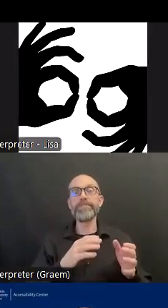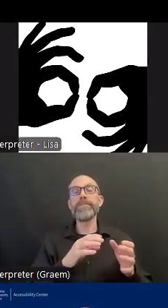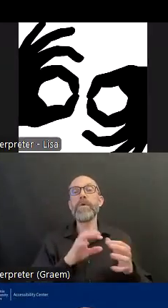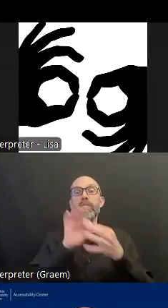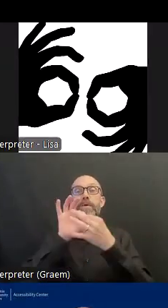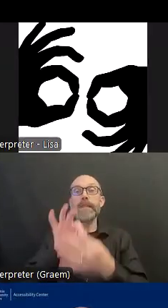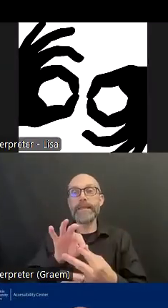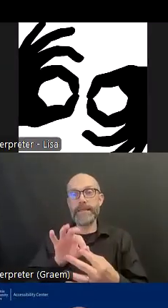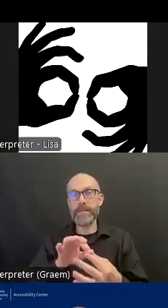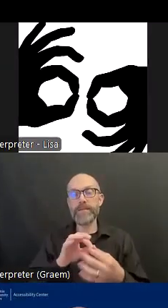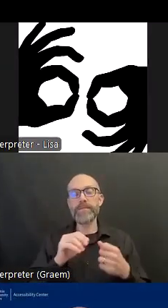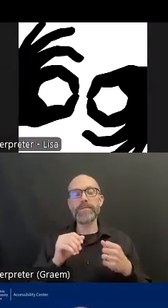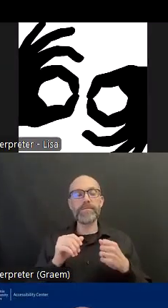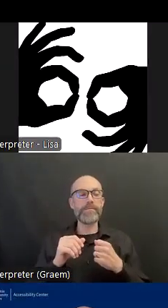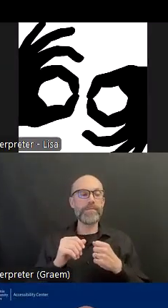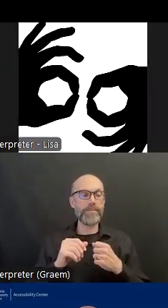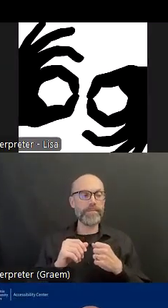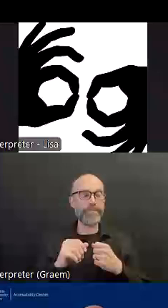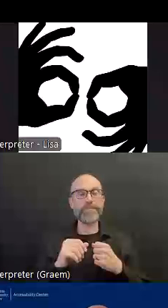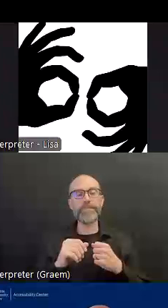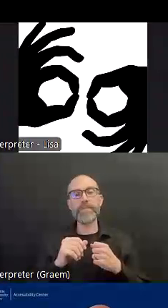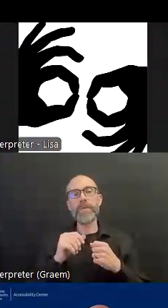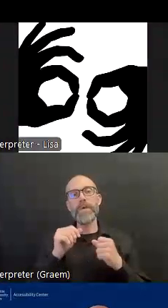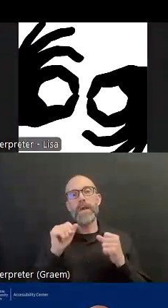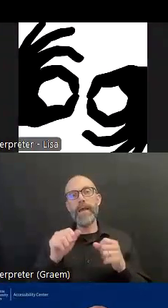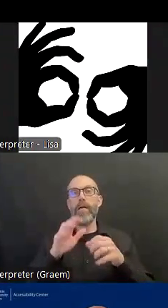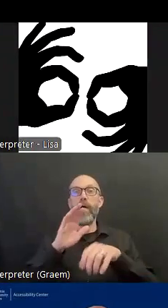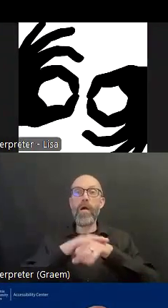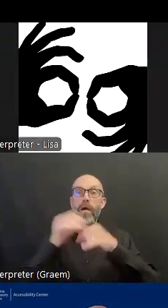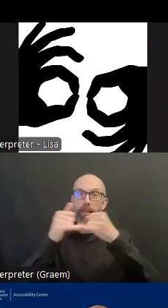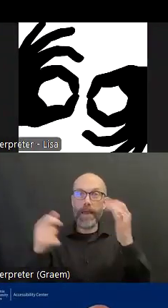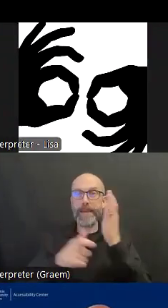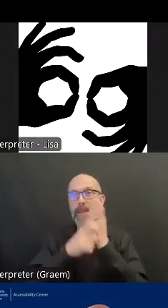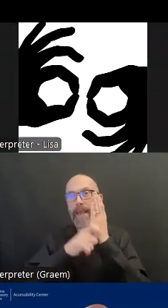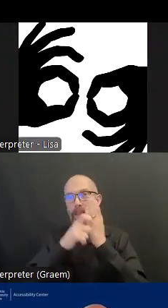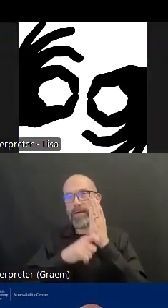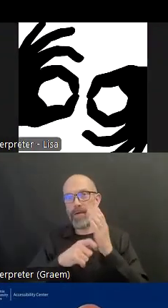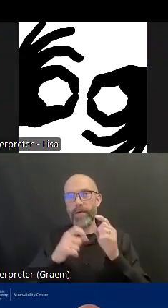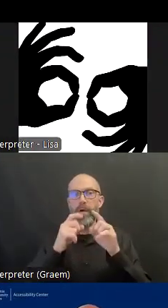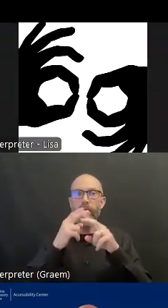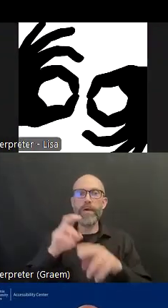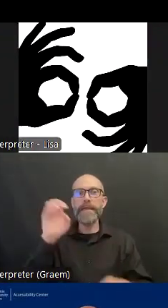it's the same way where you can use an online catalog, or these are called E-procurement solutions typically.